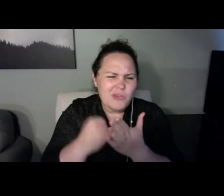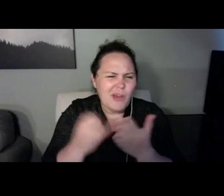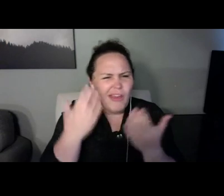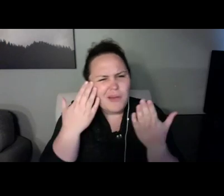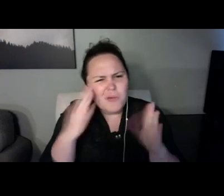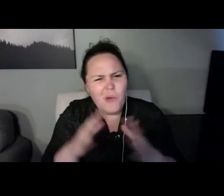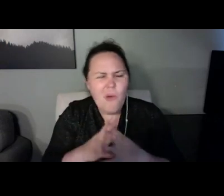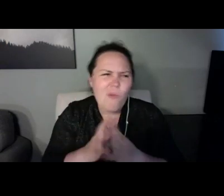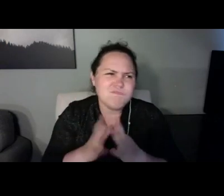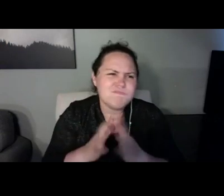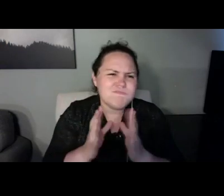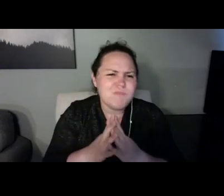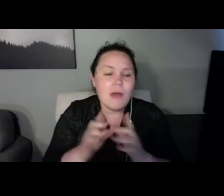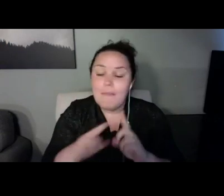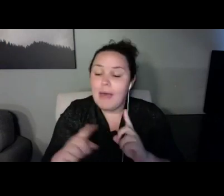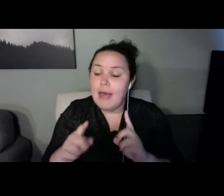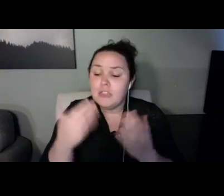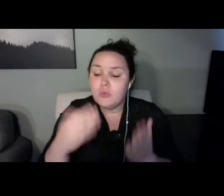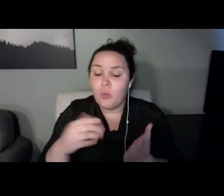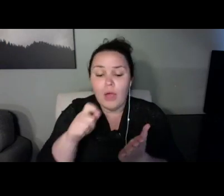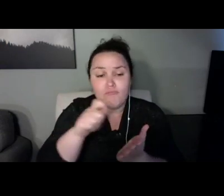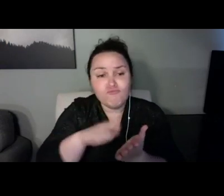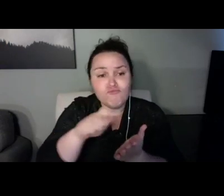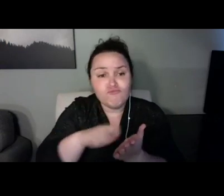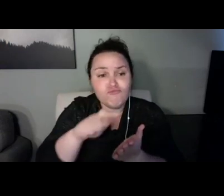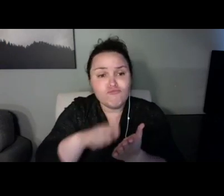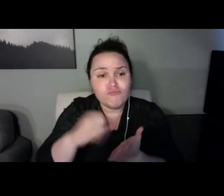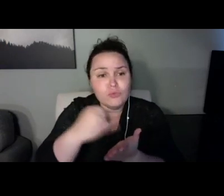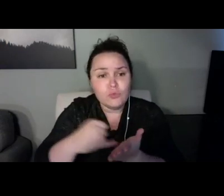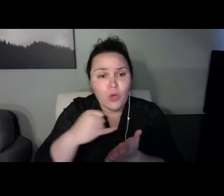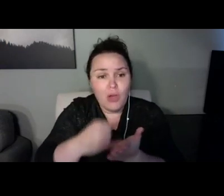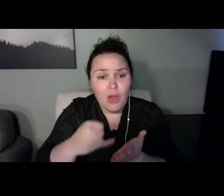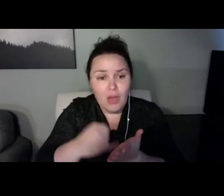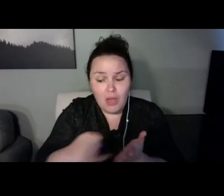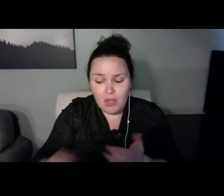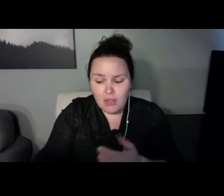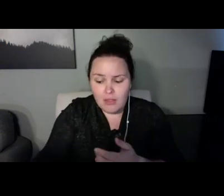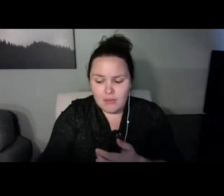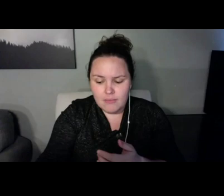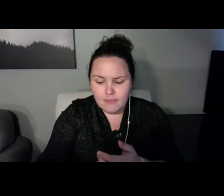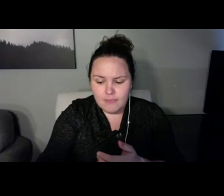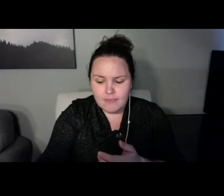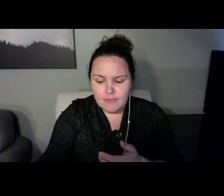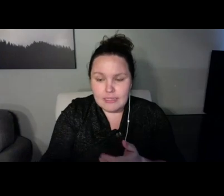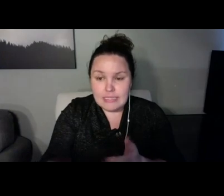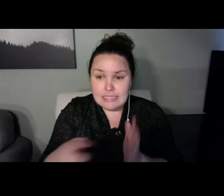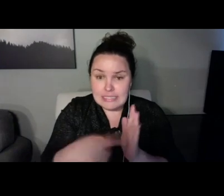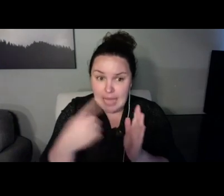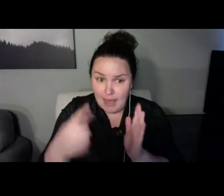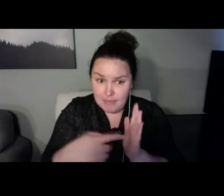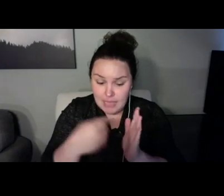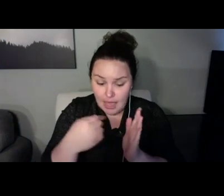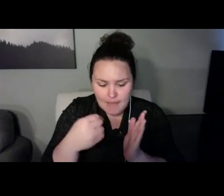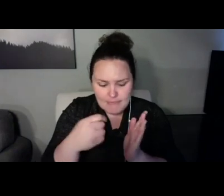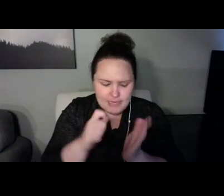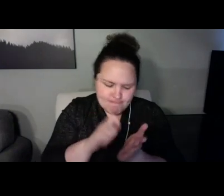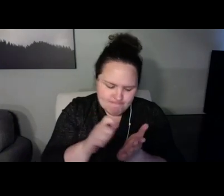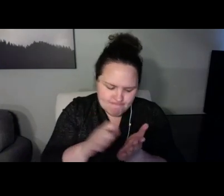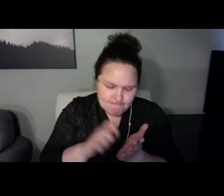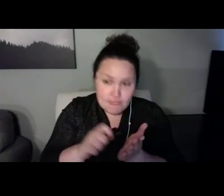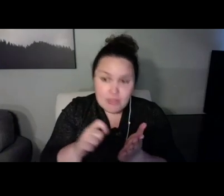just start drawing, do you find that sometimes those are when you come up with your best work?